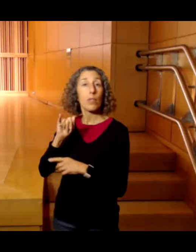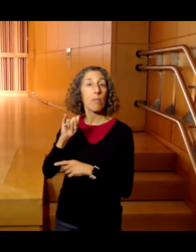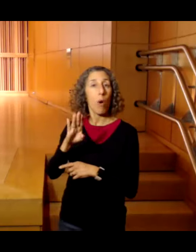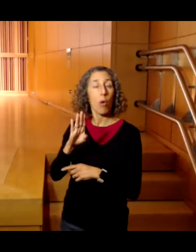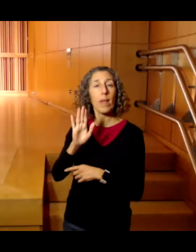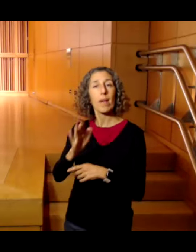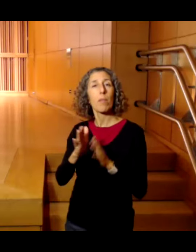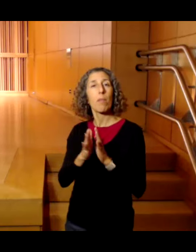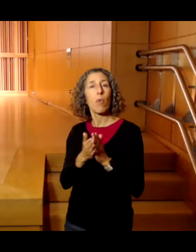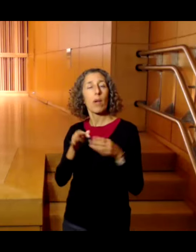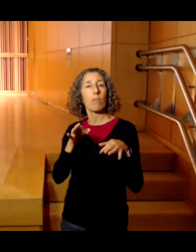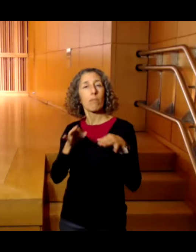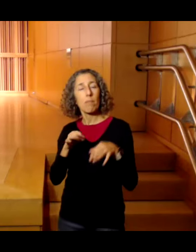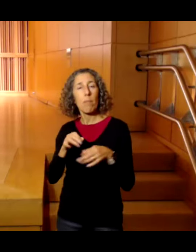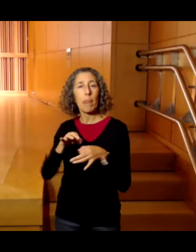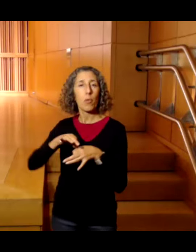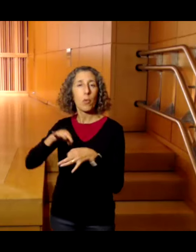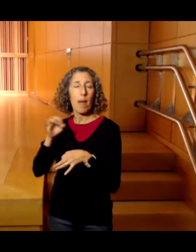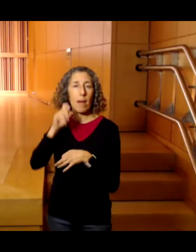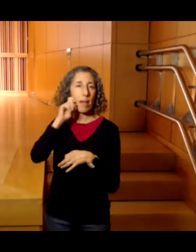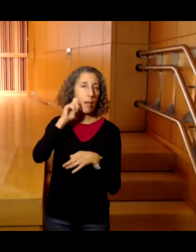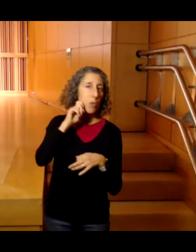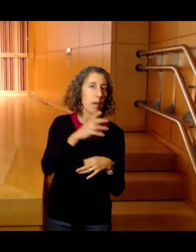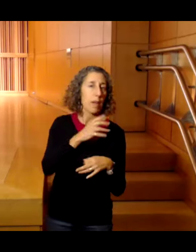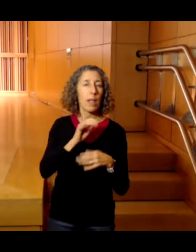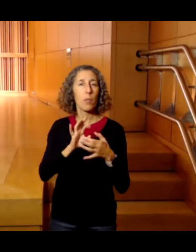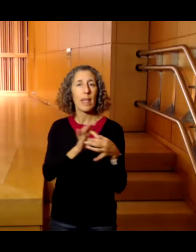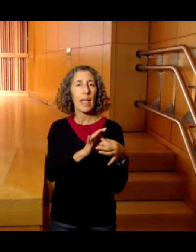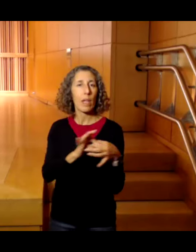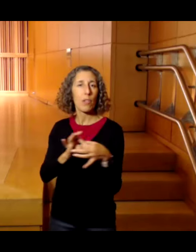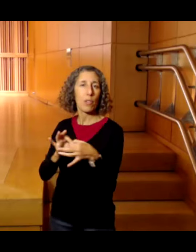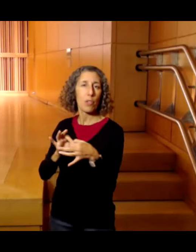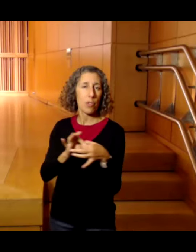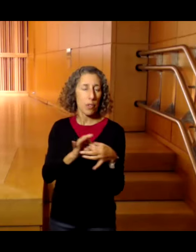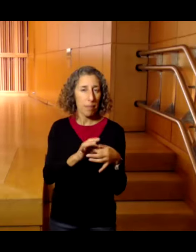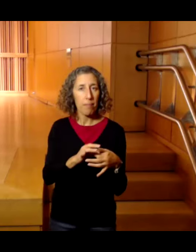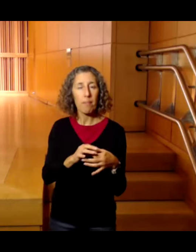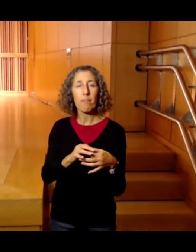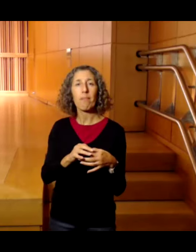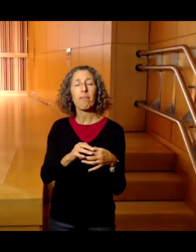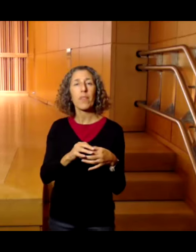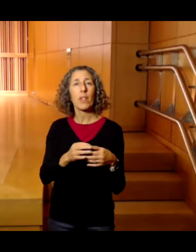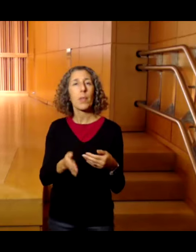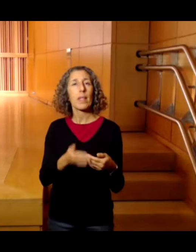precise treatment of the relationship. that is concerned from the very start with the ways in which church.